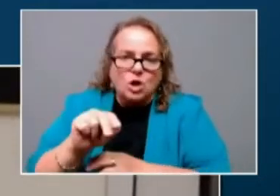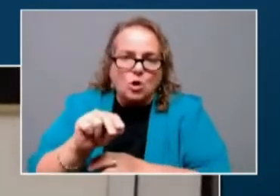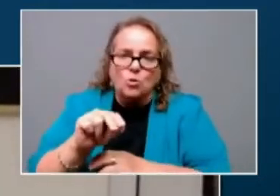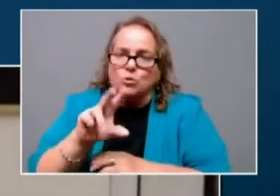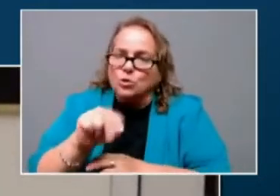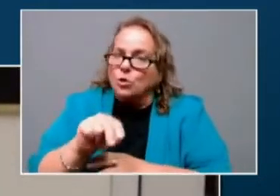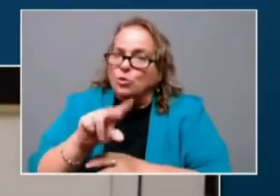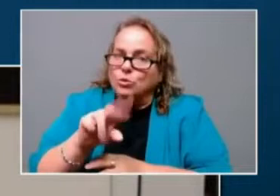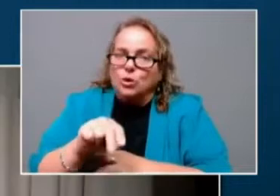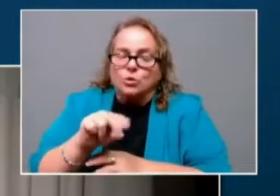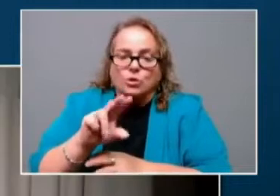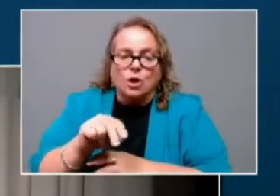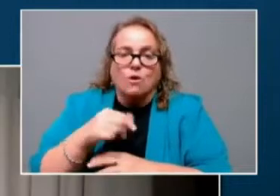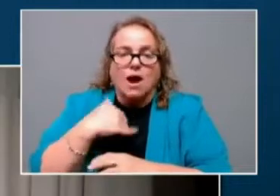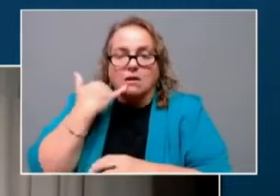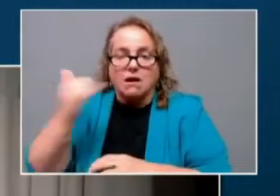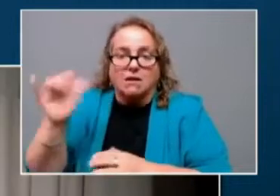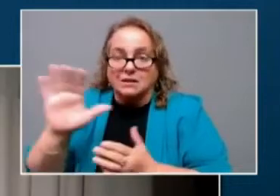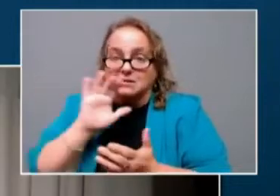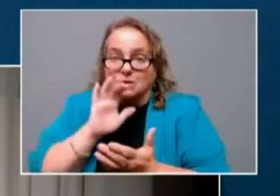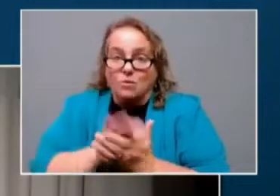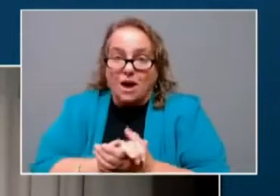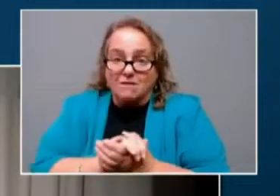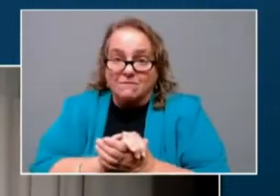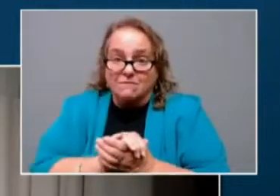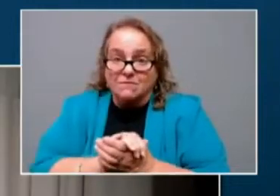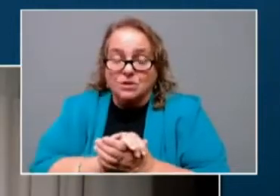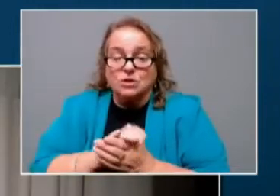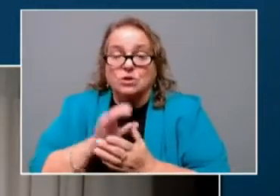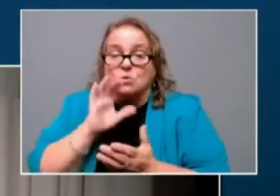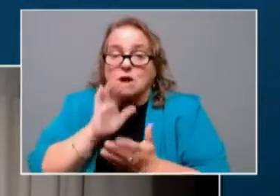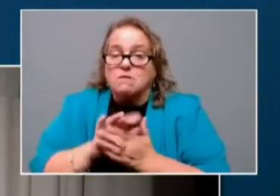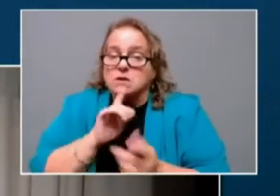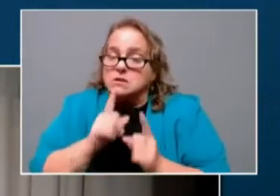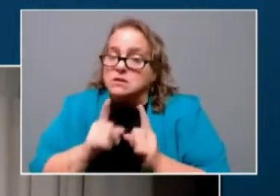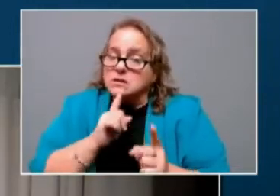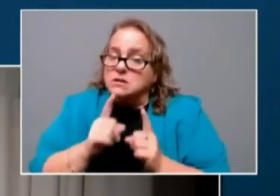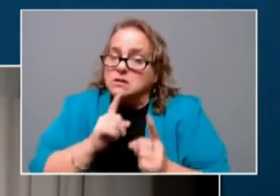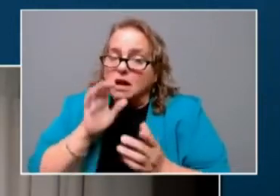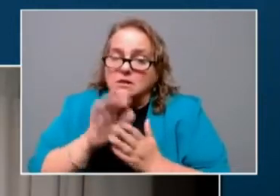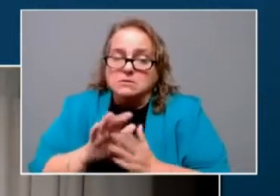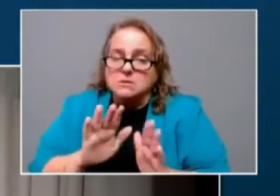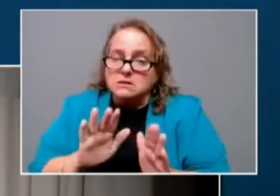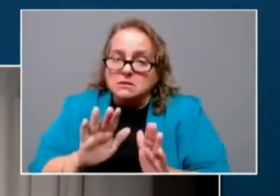called his wife so she talked to him he said okay I'll do it a little while longer.